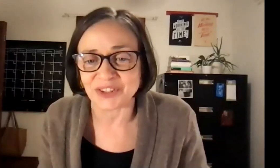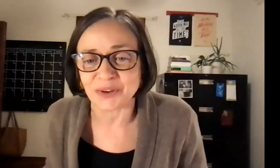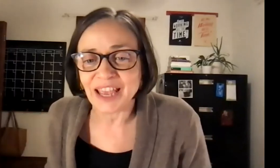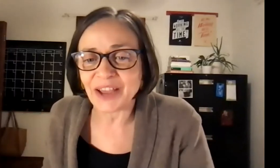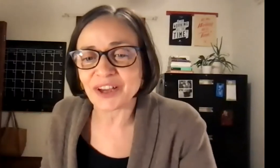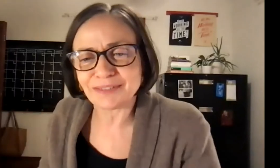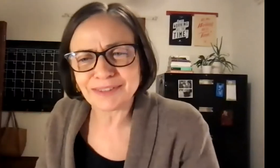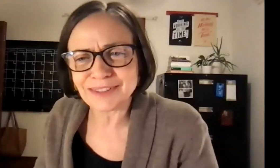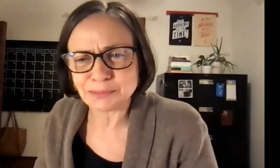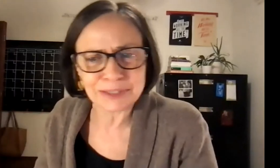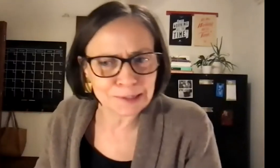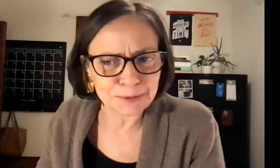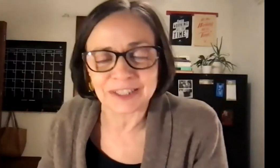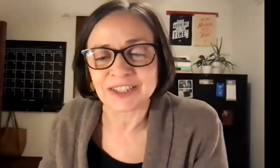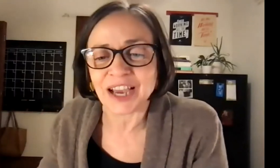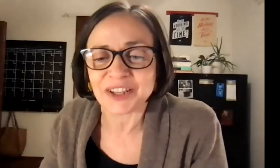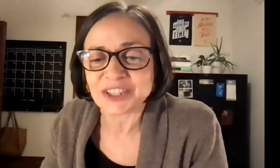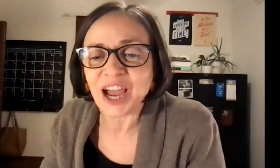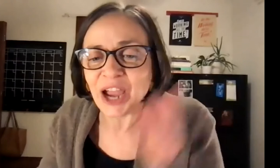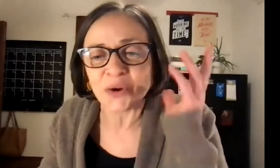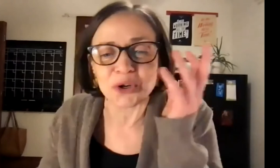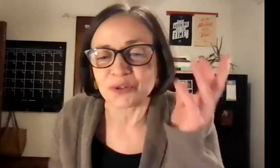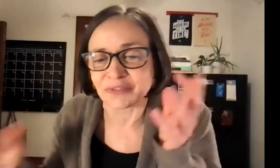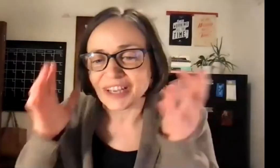conference presentation that we were invited to create this anthology around, I believe